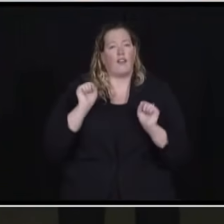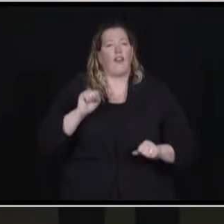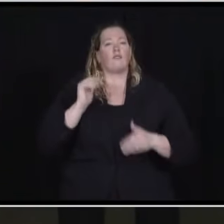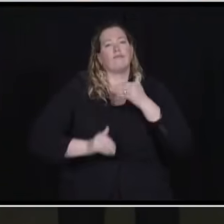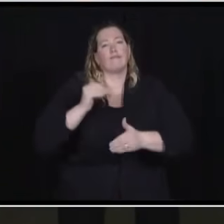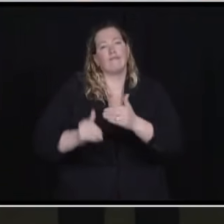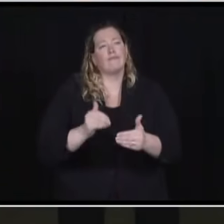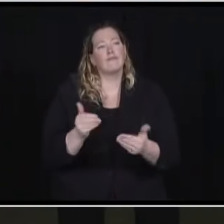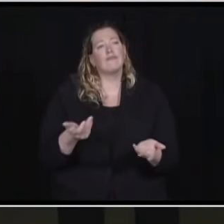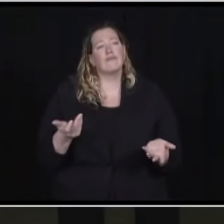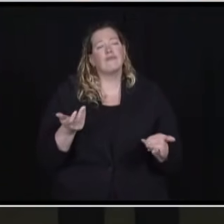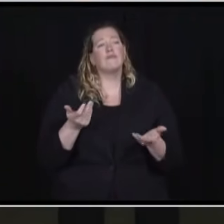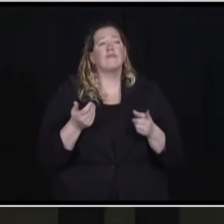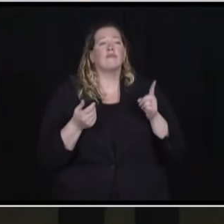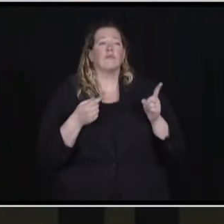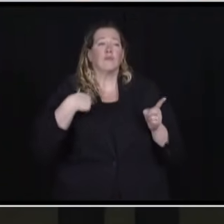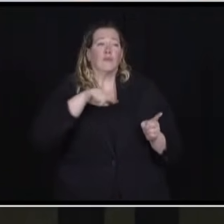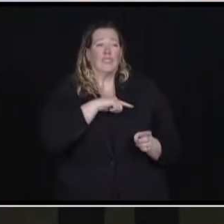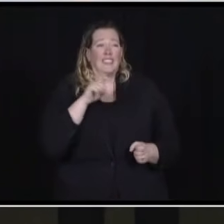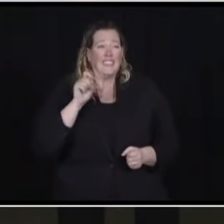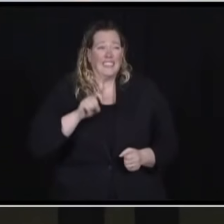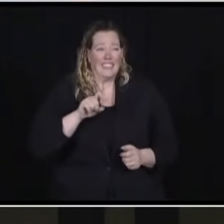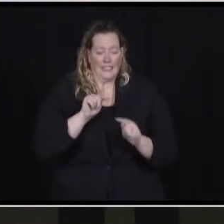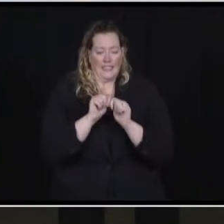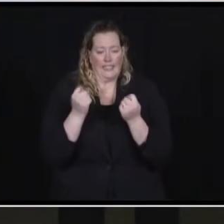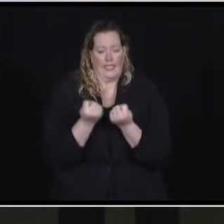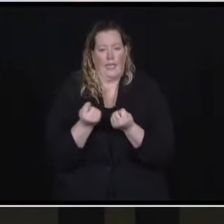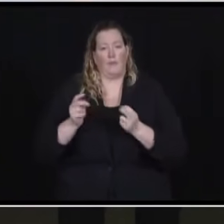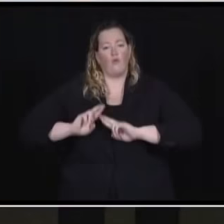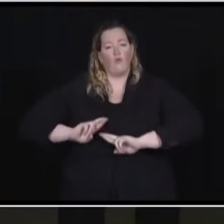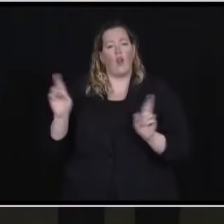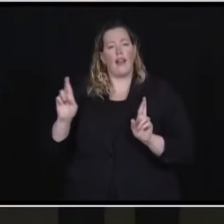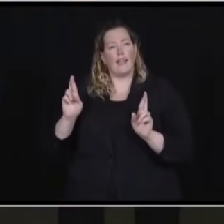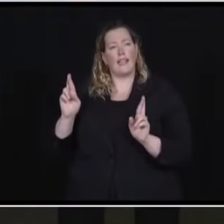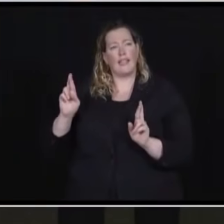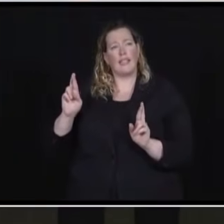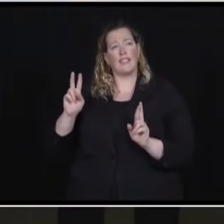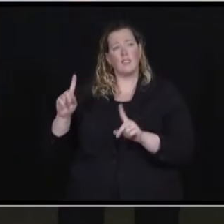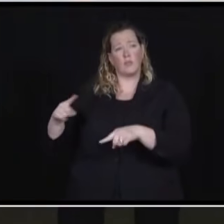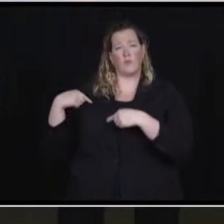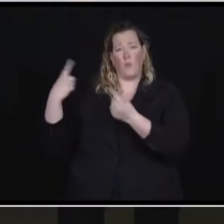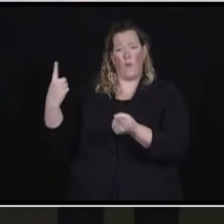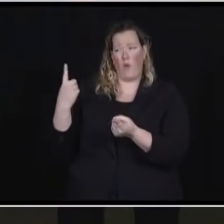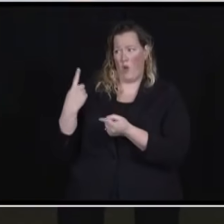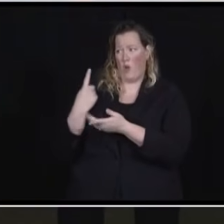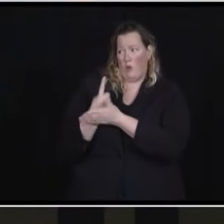disease should be right out there, not only for priority, I don't know if that will start in